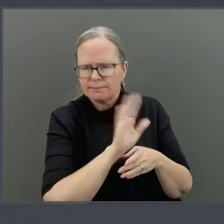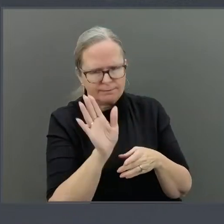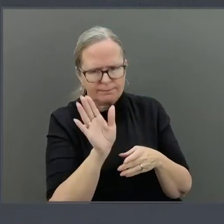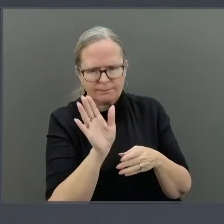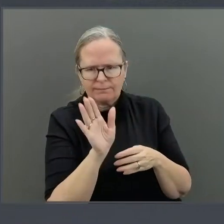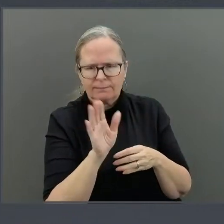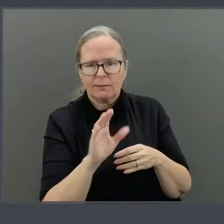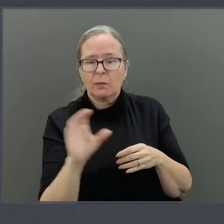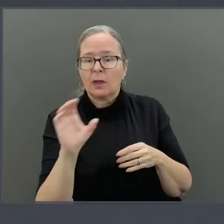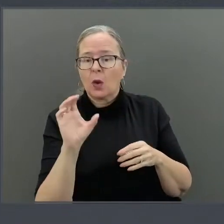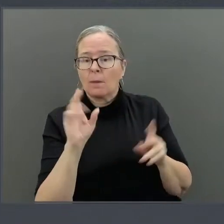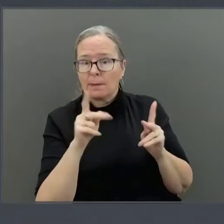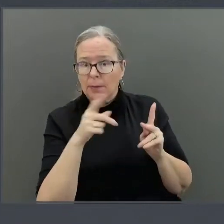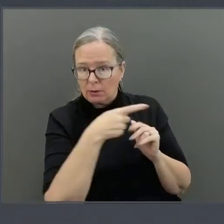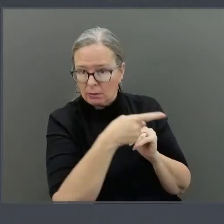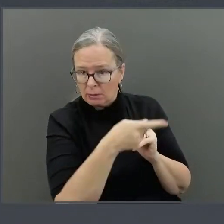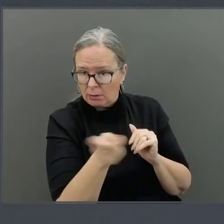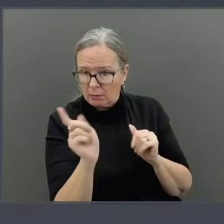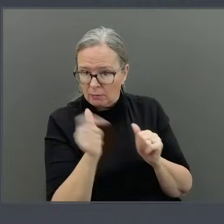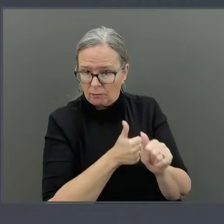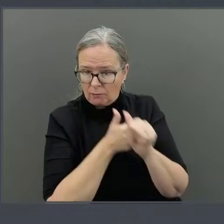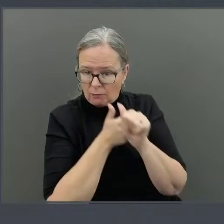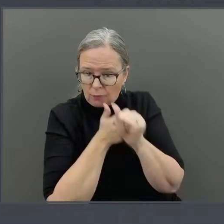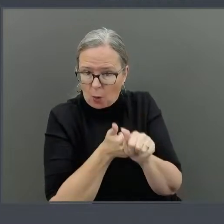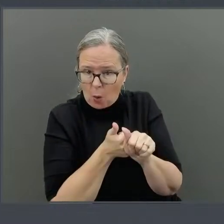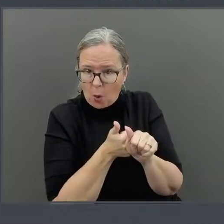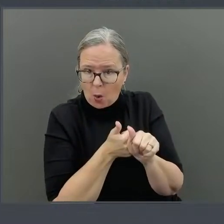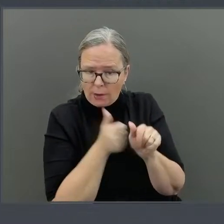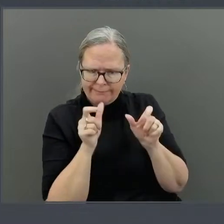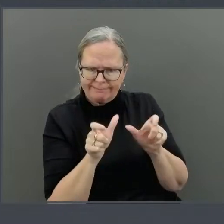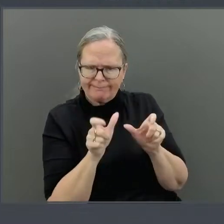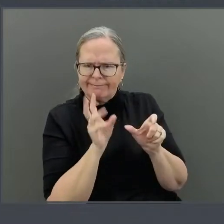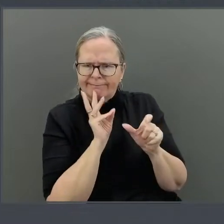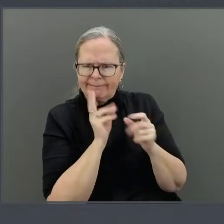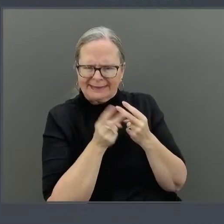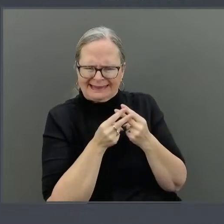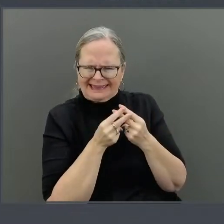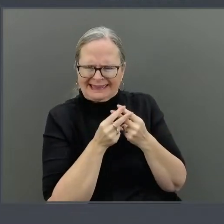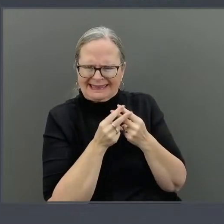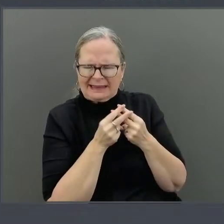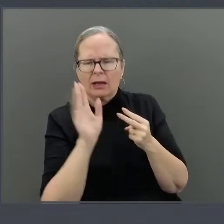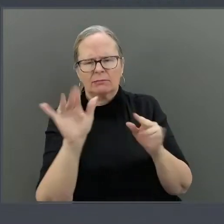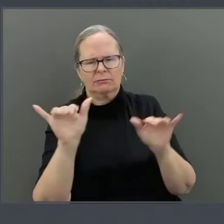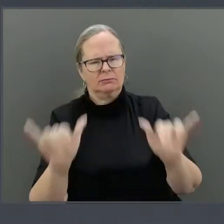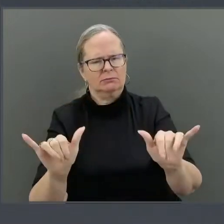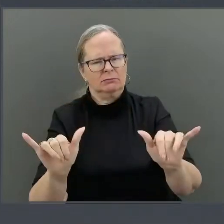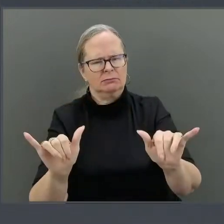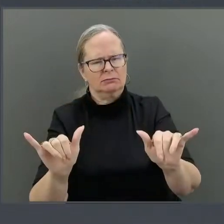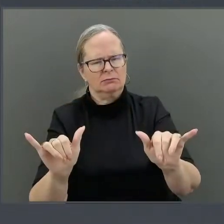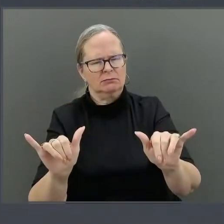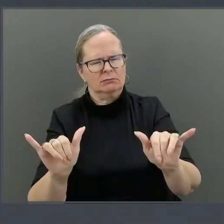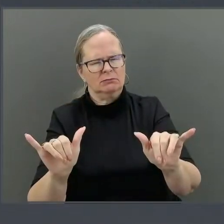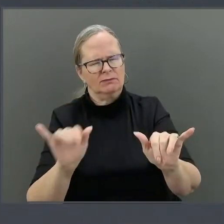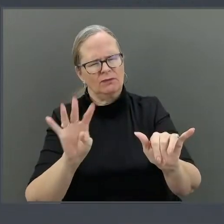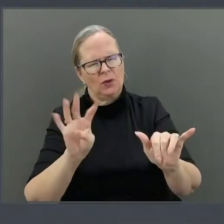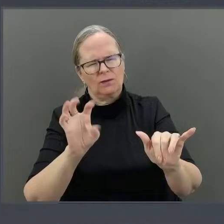that we can keep that uh that 450 milliliters or a million liters that's where we want to